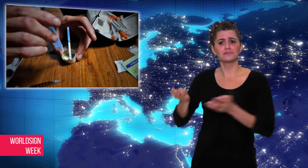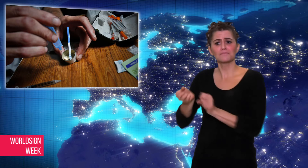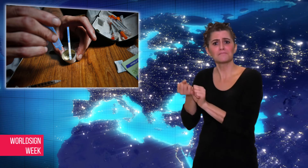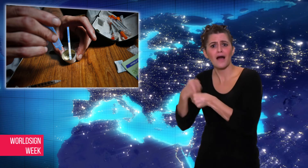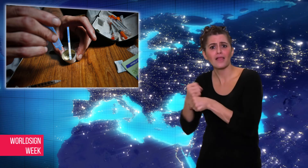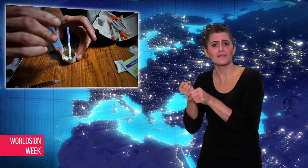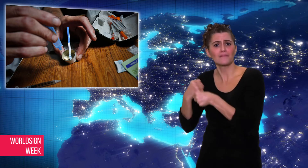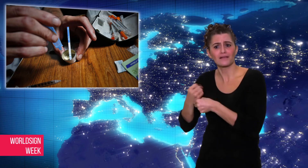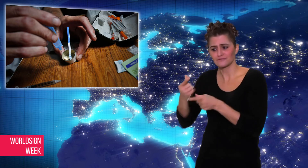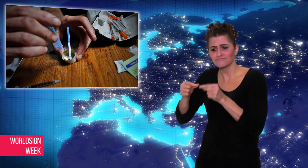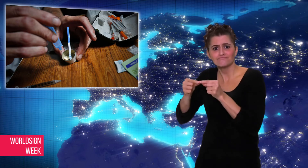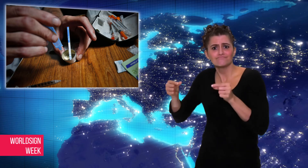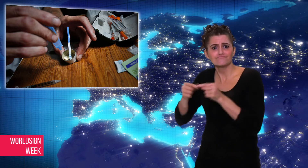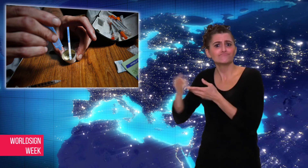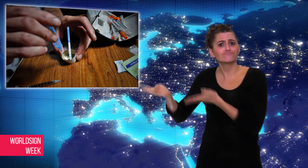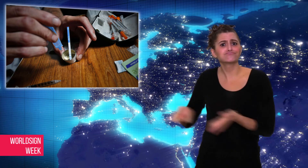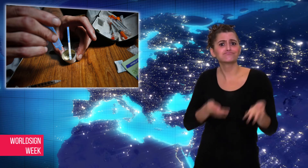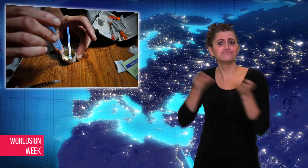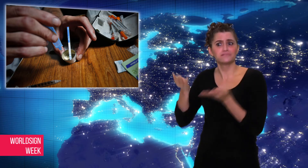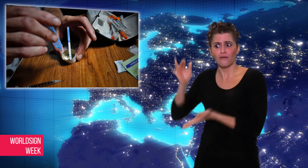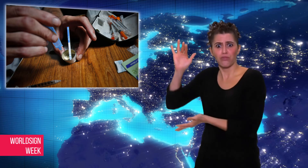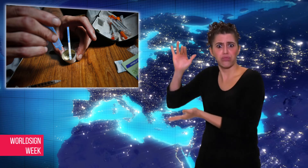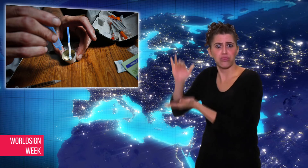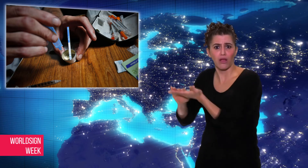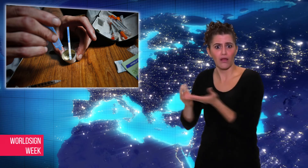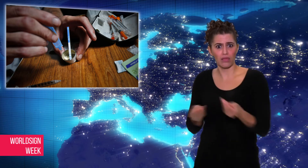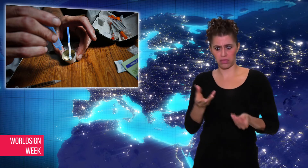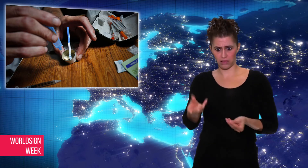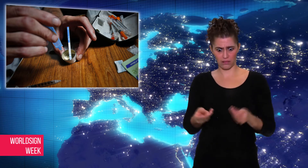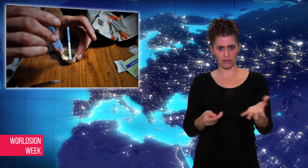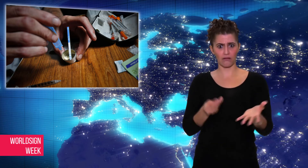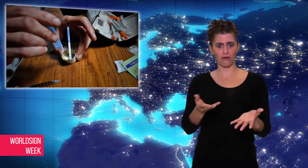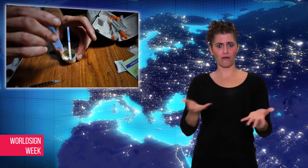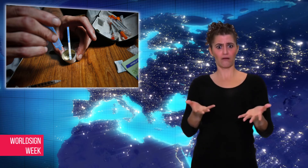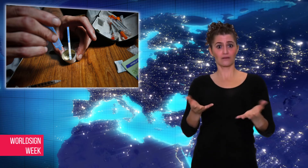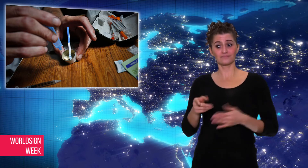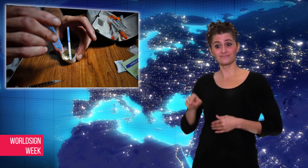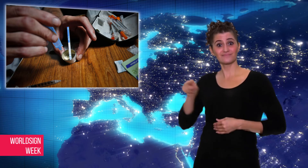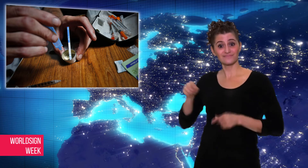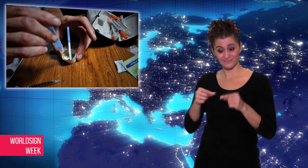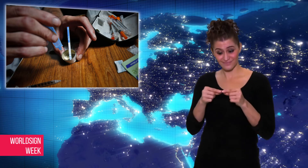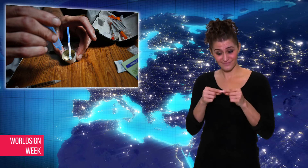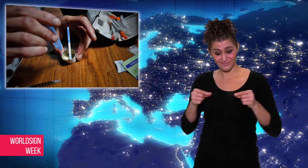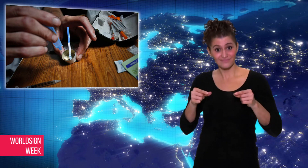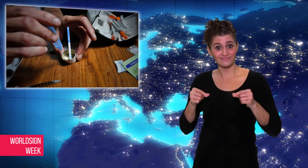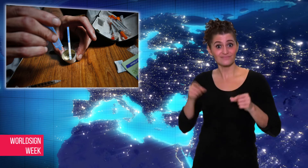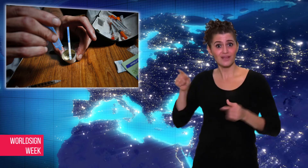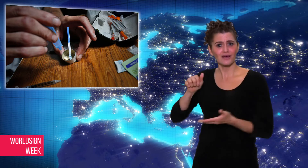result from distribution expenses